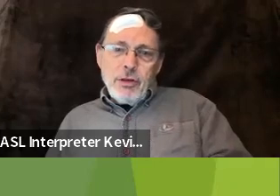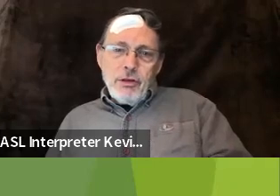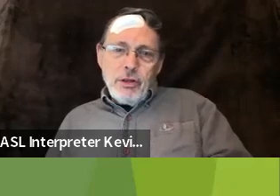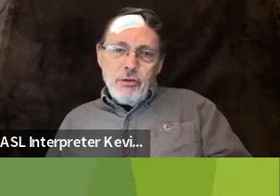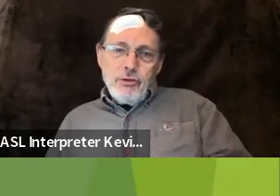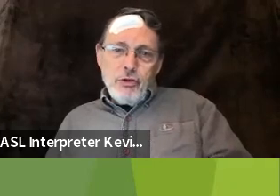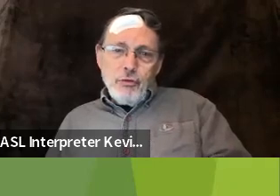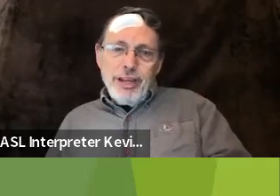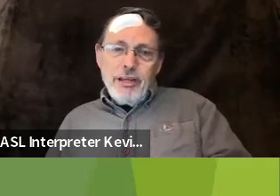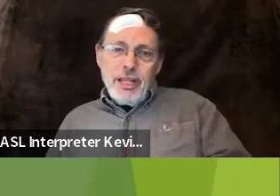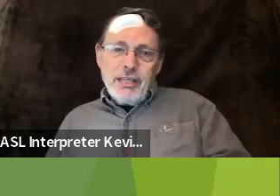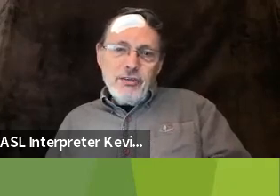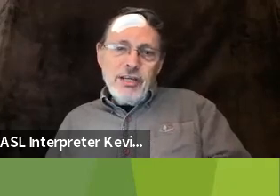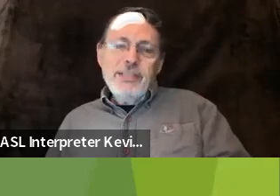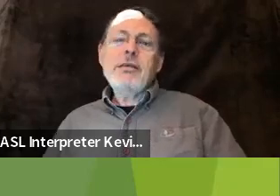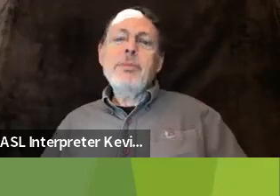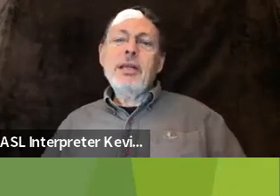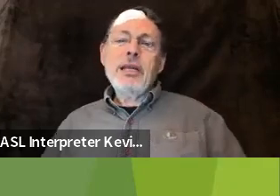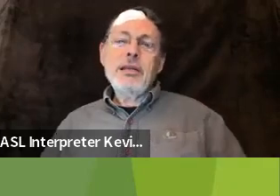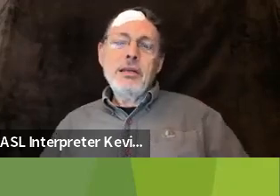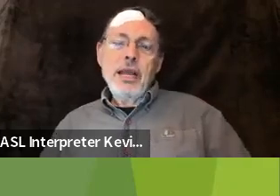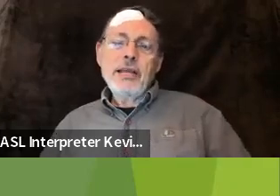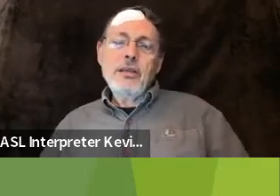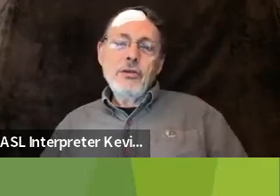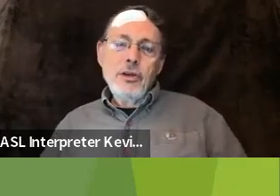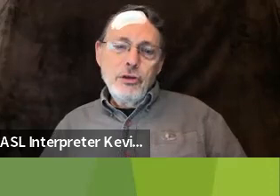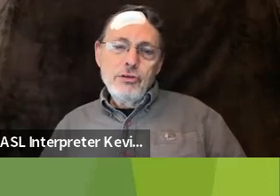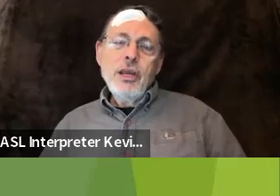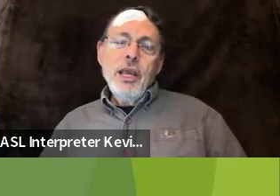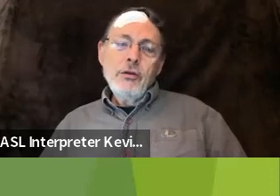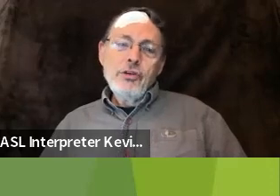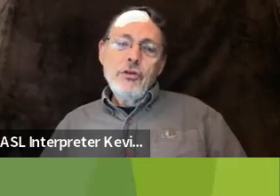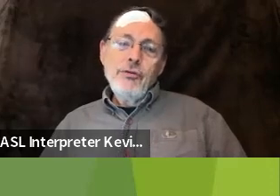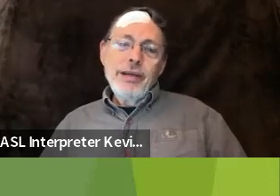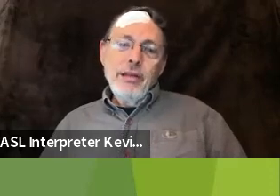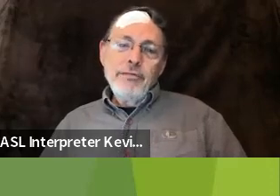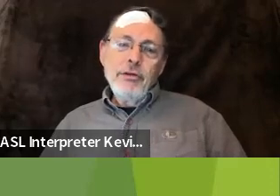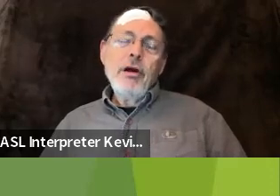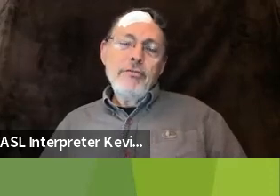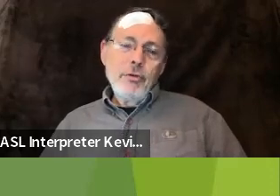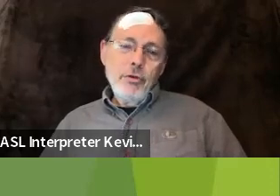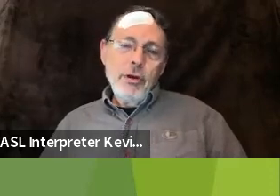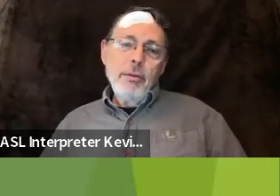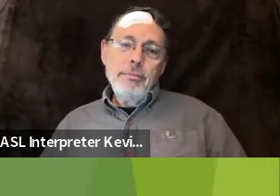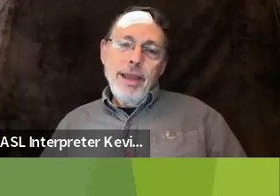can use to read the there's an accessibility index that you can use. And it will show you the grade level of your passage.